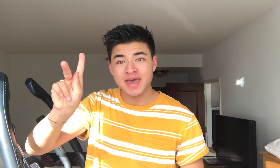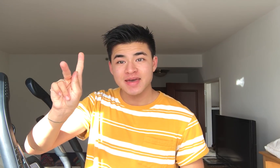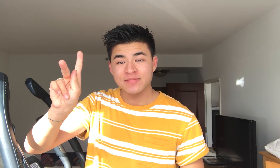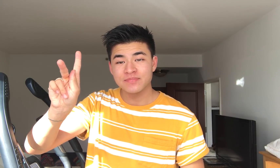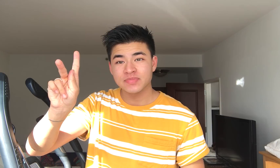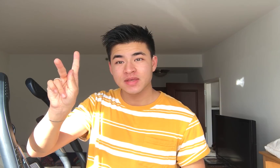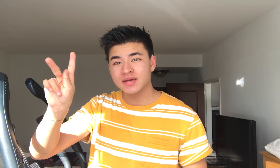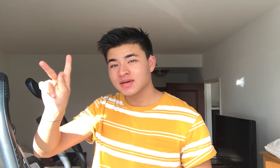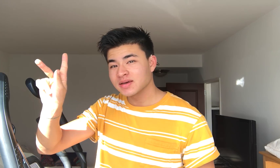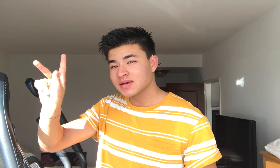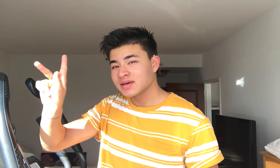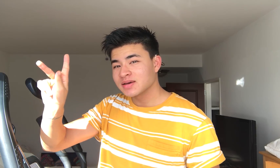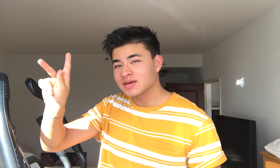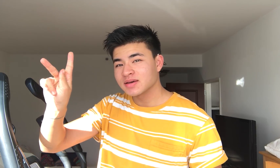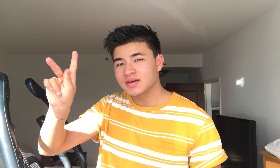Okay